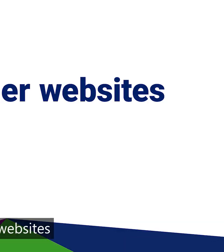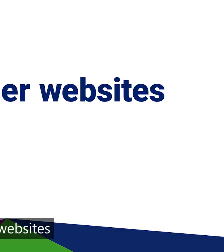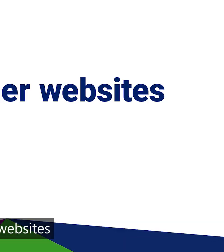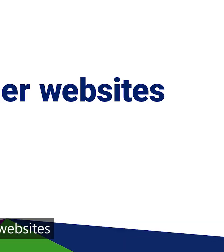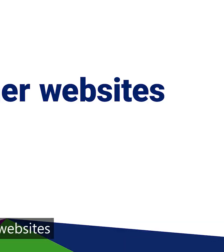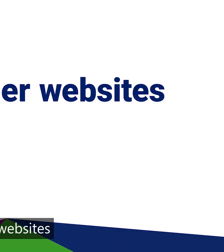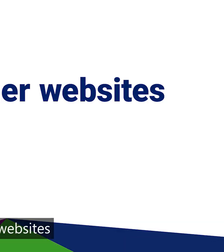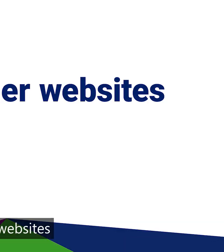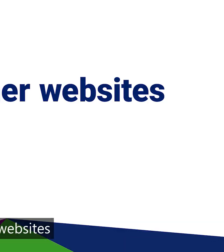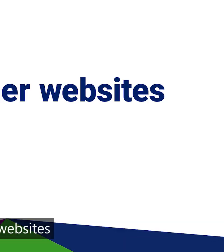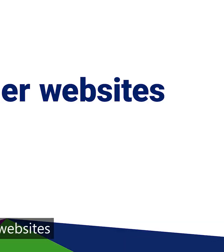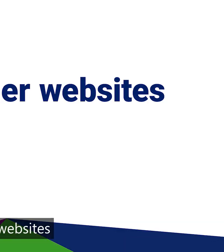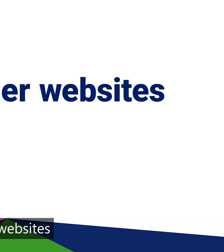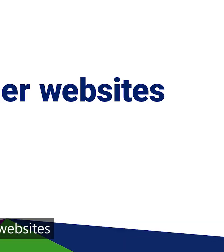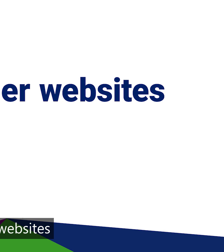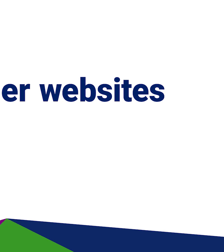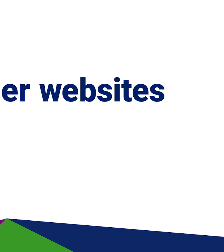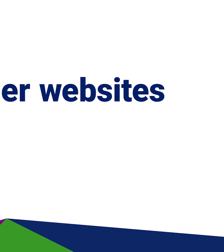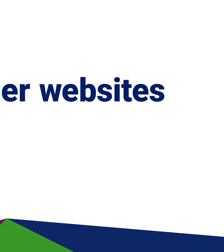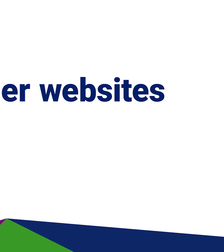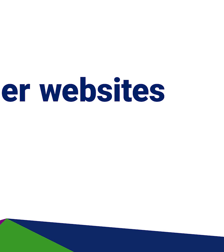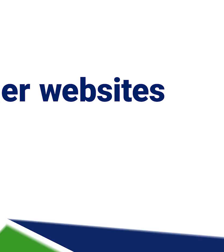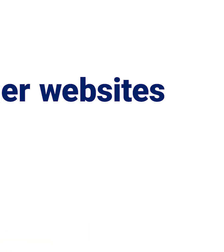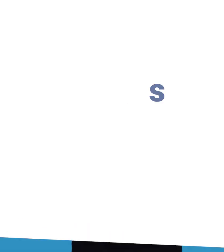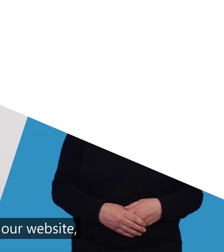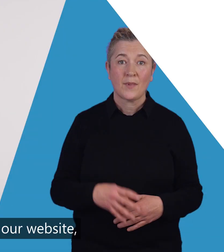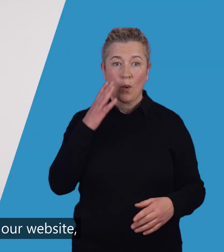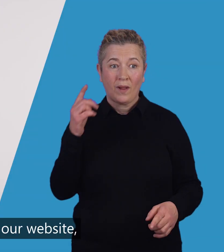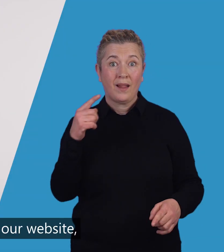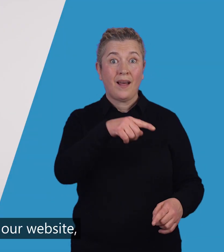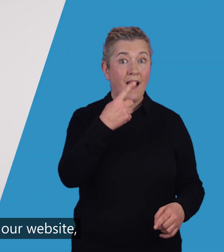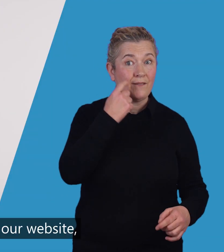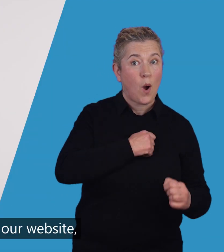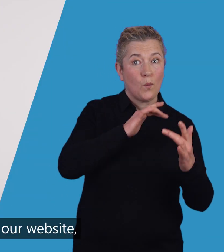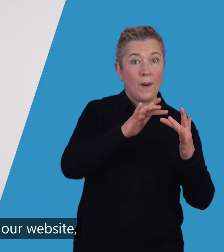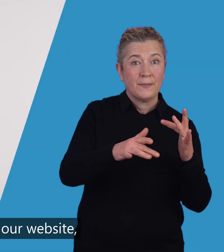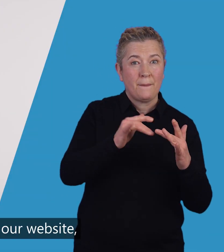Cookies and other websites When you interact with our website,